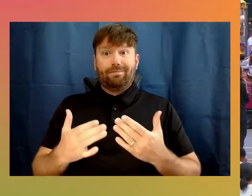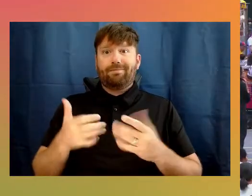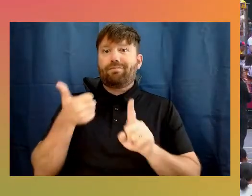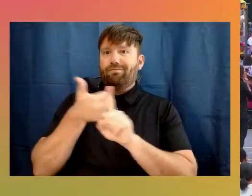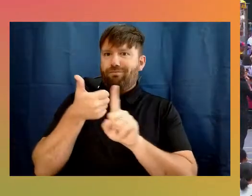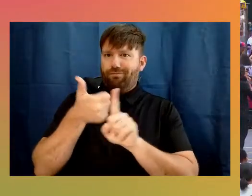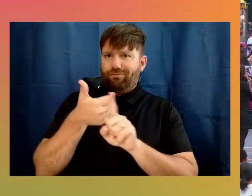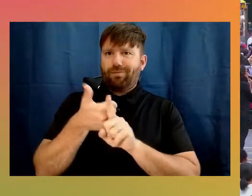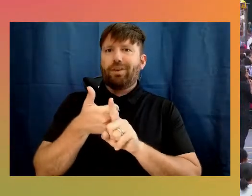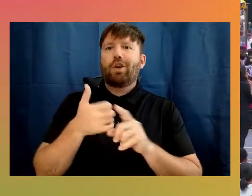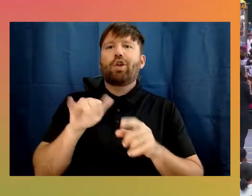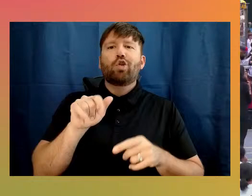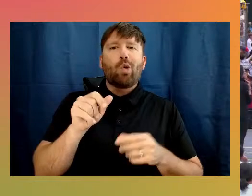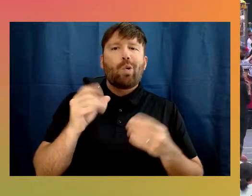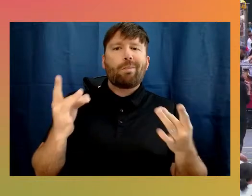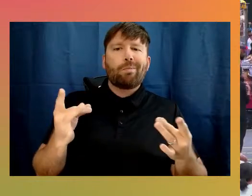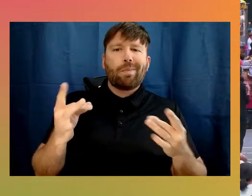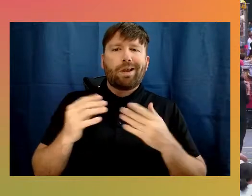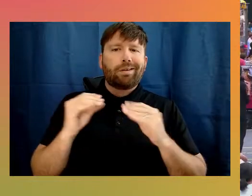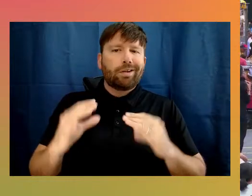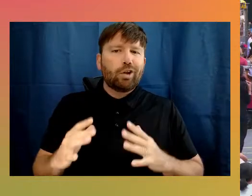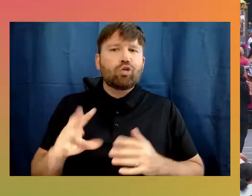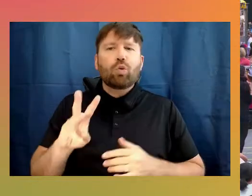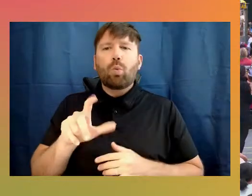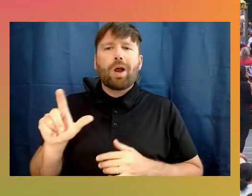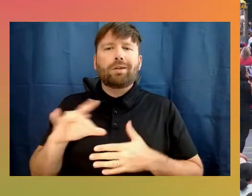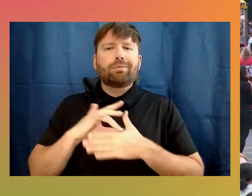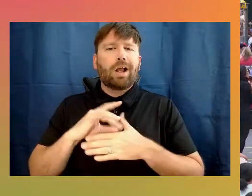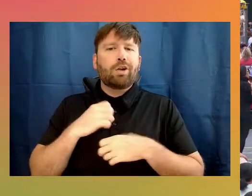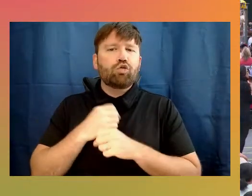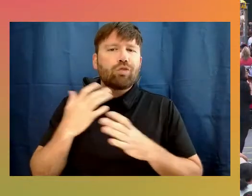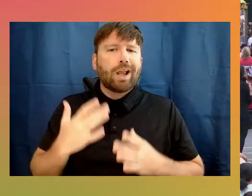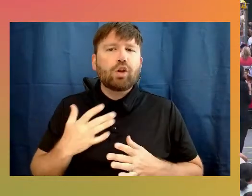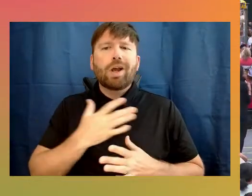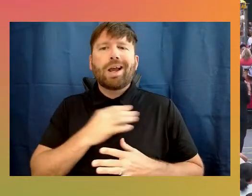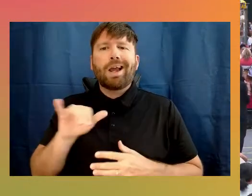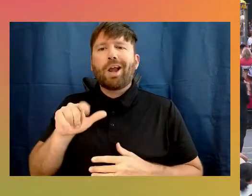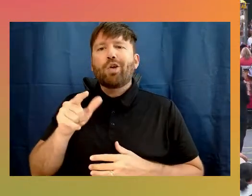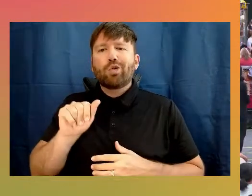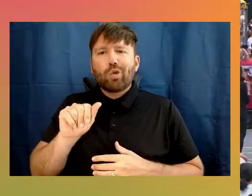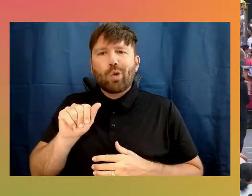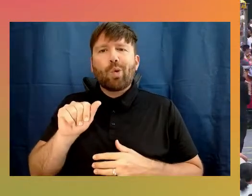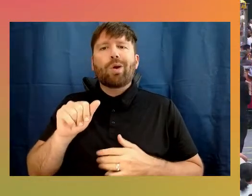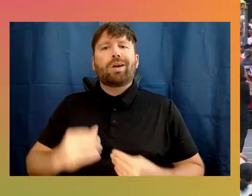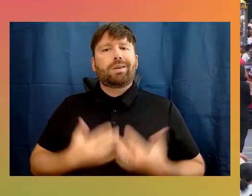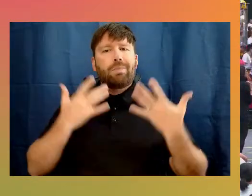NAMASTE. HERE TO LEAD YOUR CLASS TODAY IS A YOGA AND MEDITATION